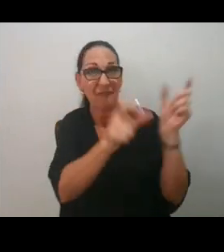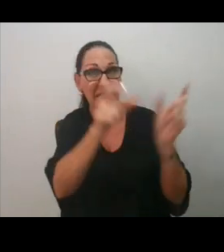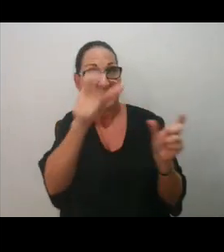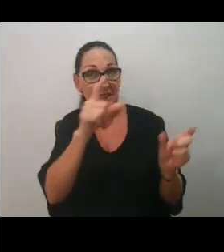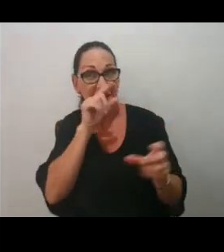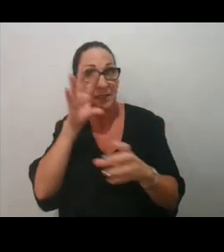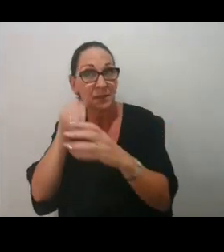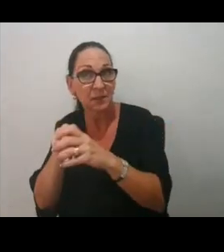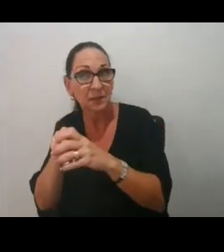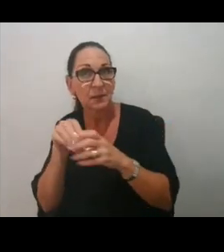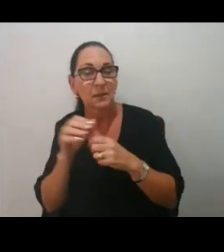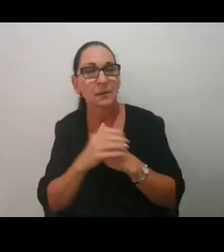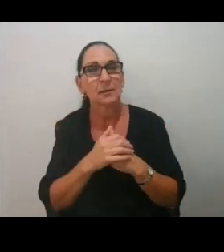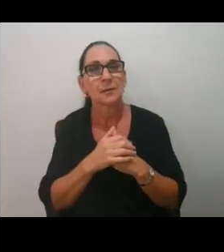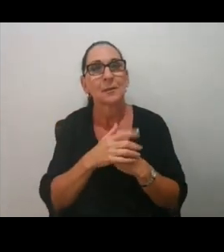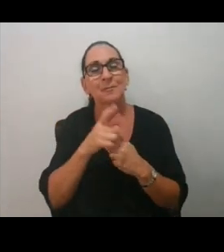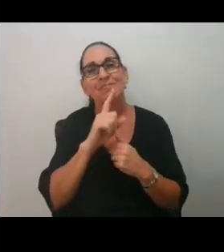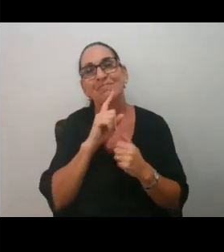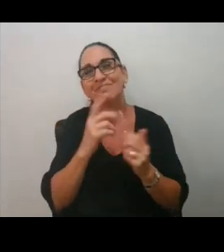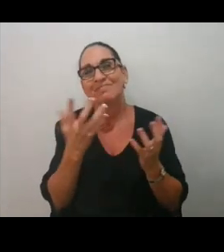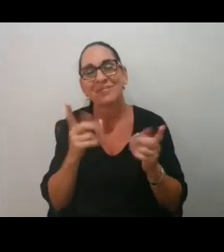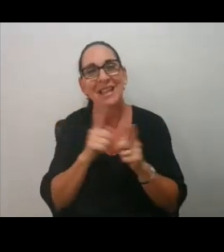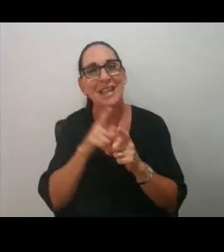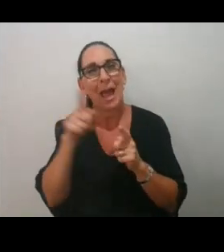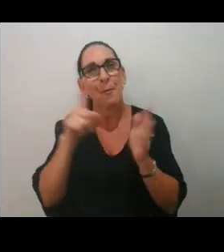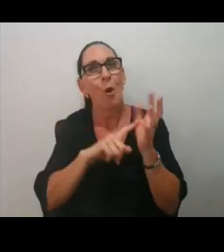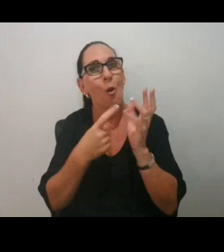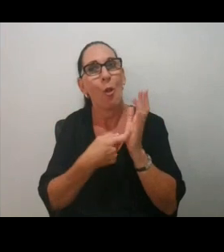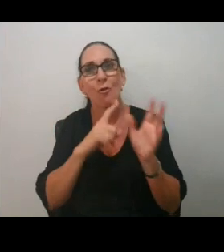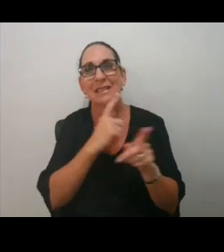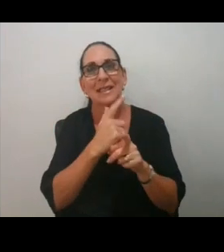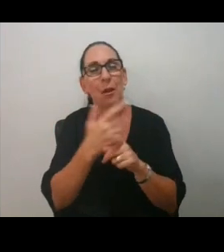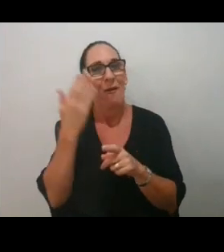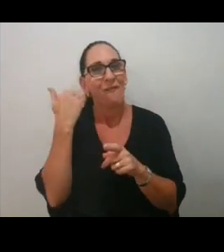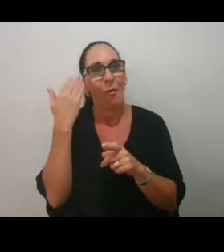well when you say it's kind of like what Laura had said earlier about DV offenders so the person has